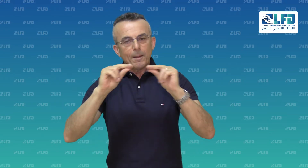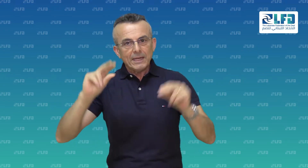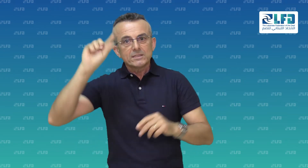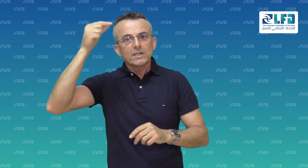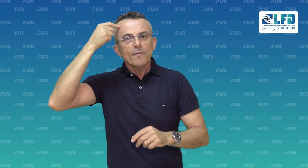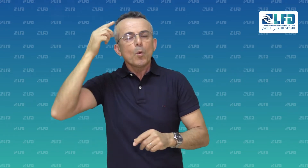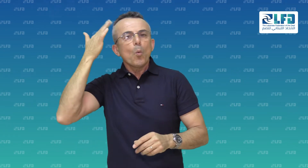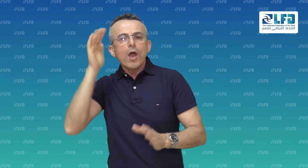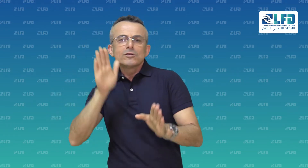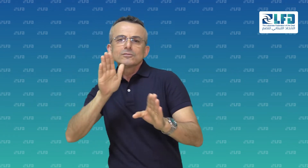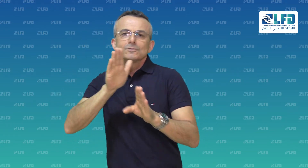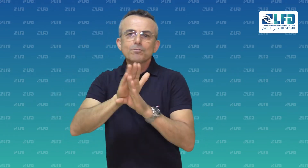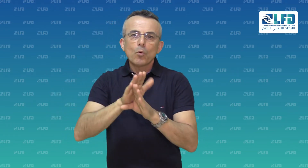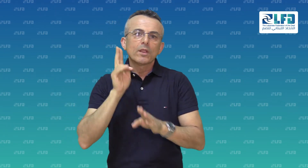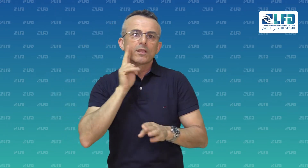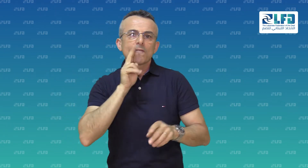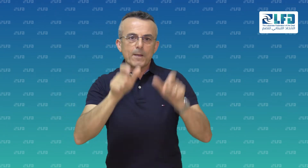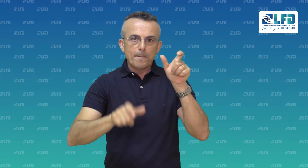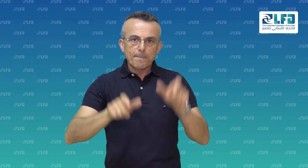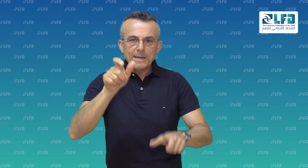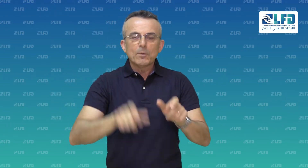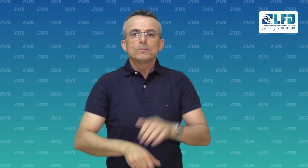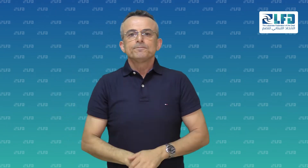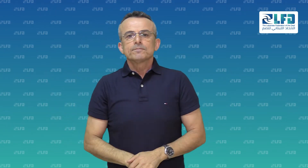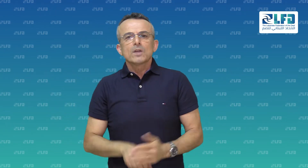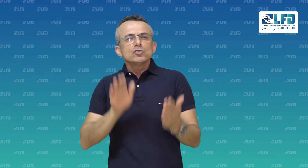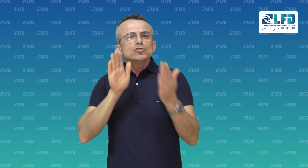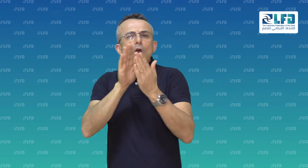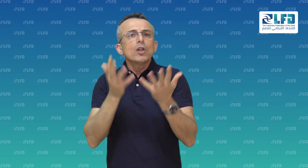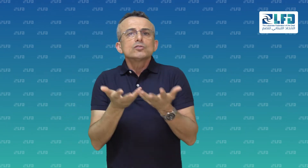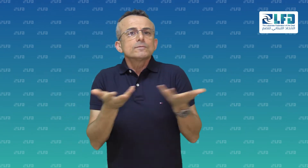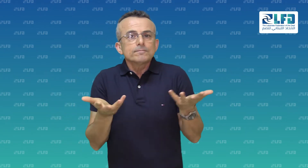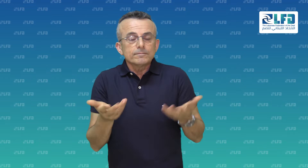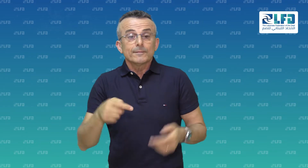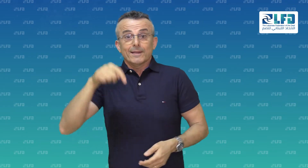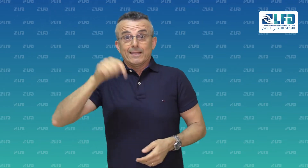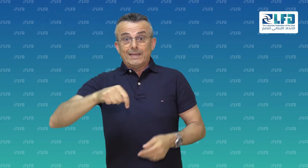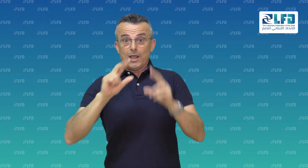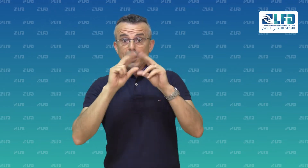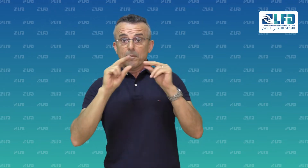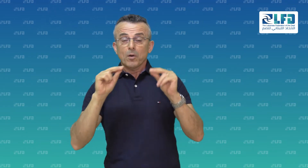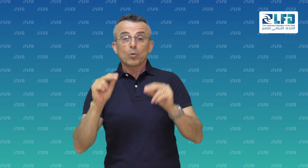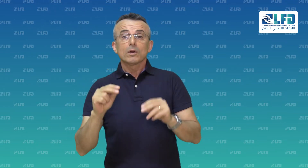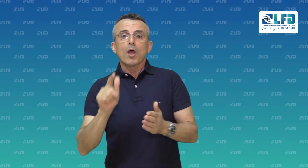is trying to work with the Lebanese government to support Deaf people. Our challenge is lack of laws